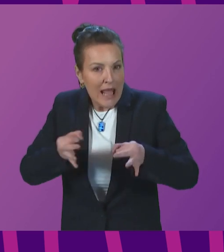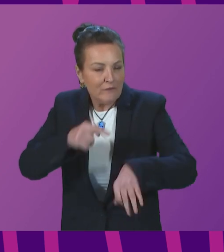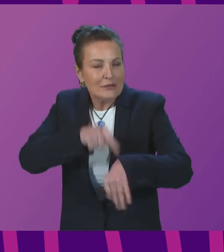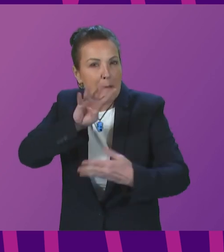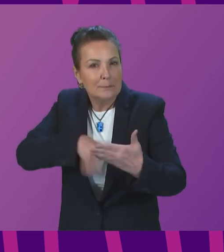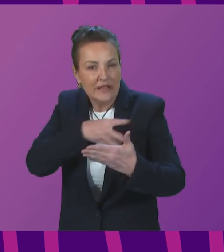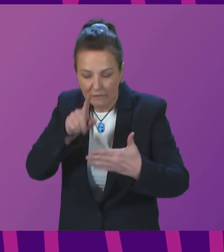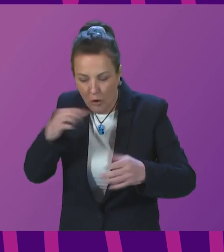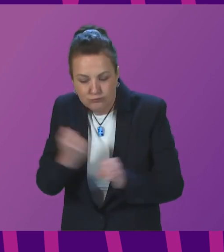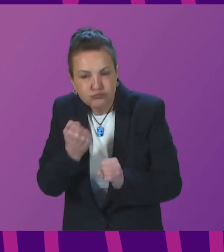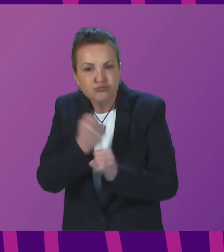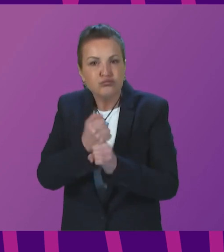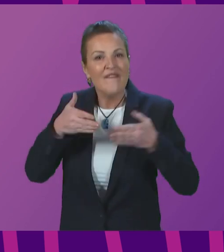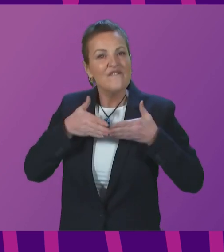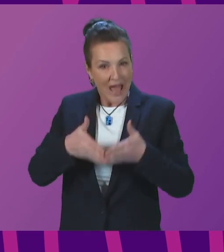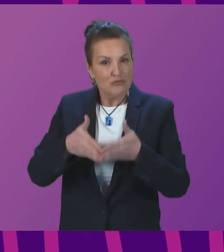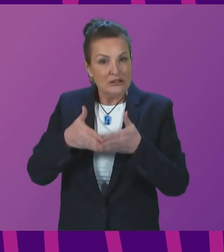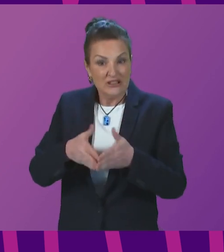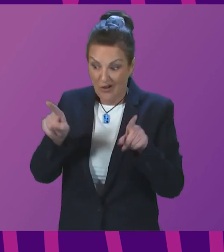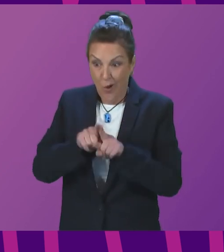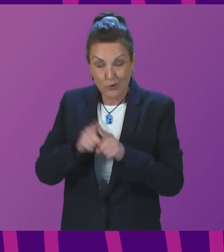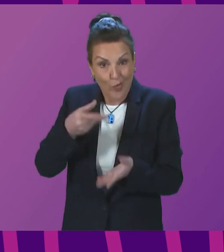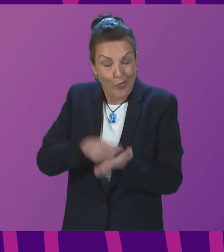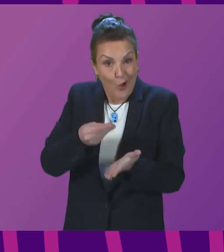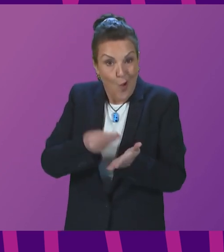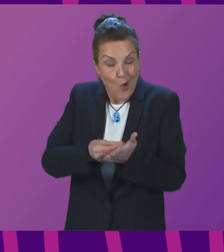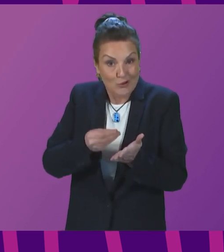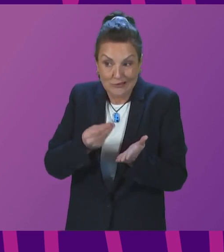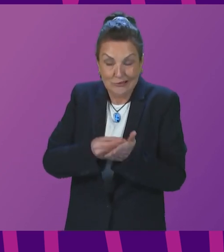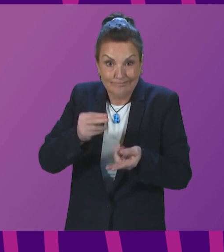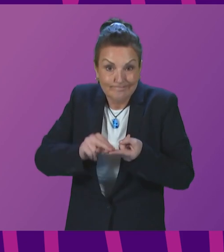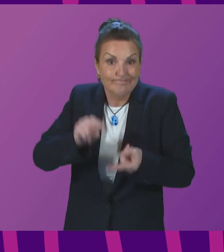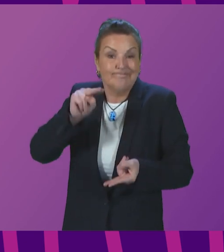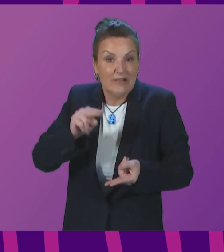for the construction of the ferries and the cost overruns are a matter of deep regret.